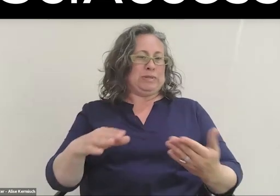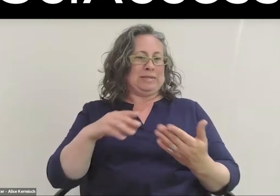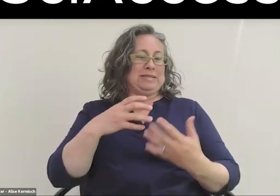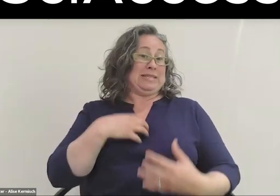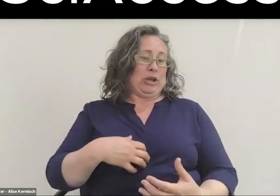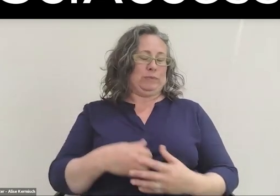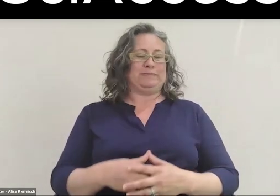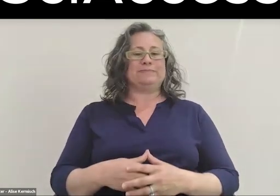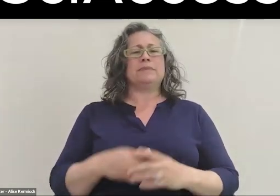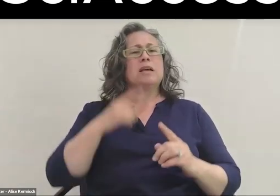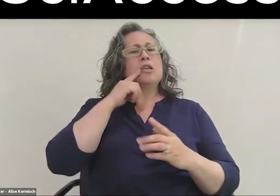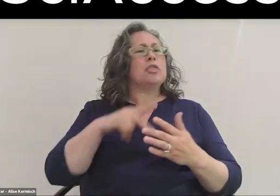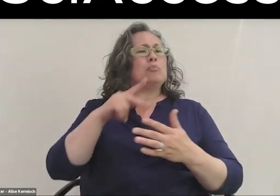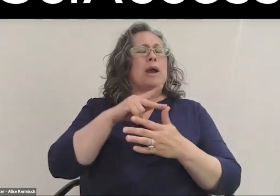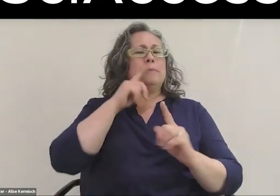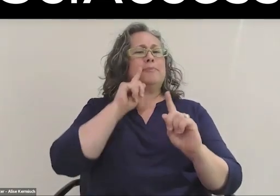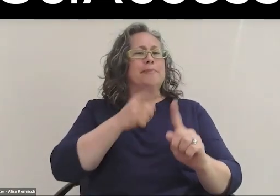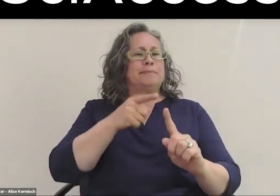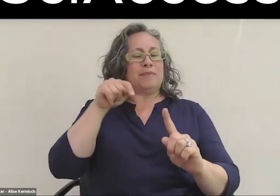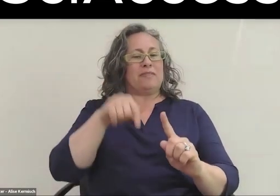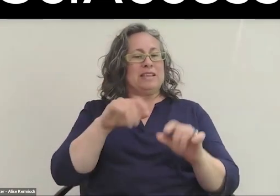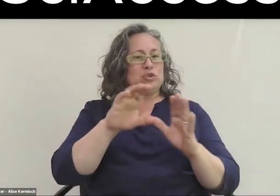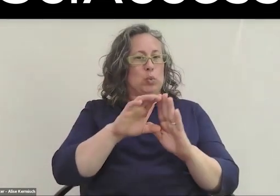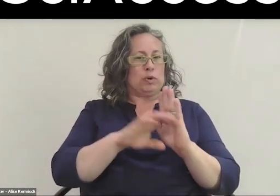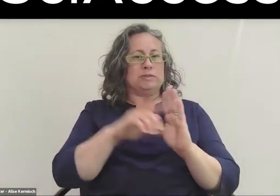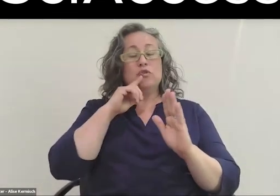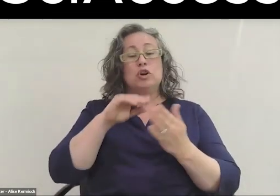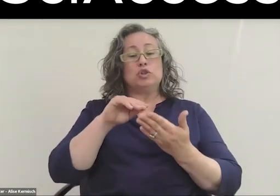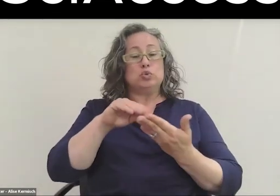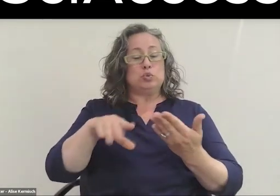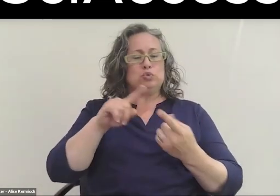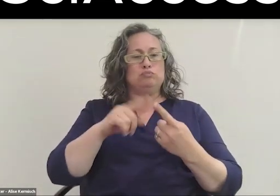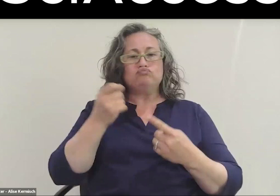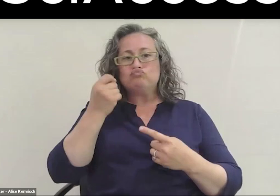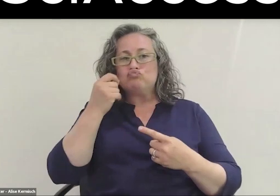The main objective of the course is for students to gain an engineering competence